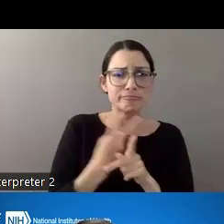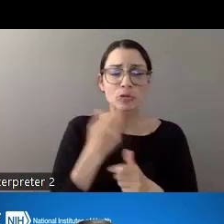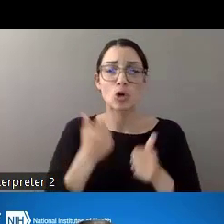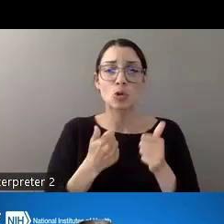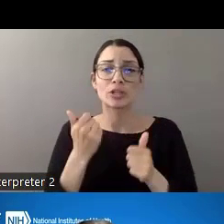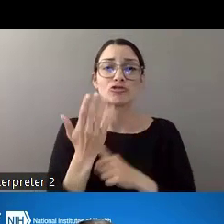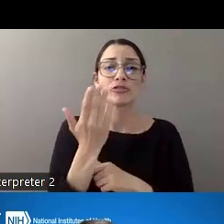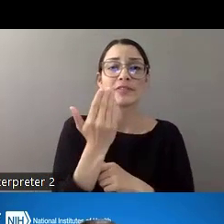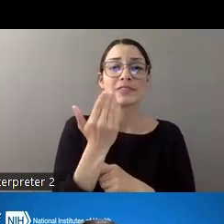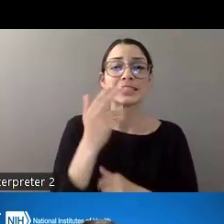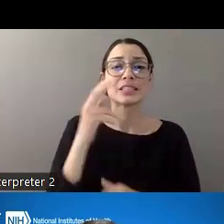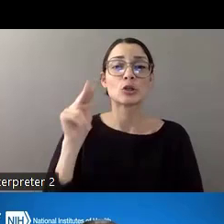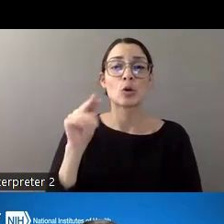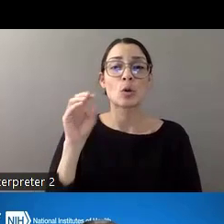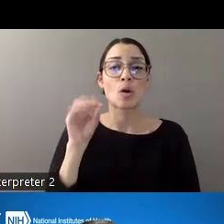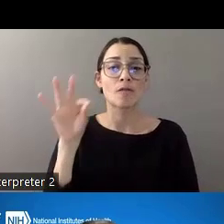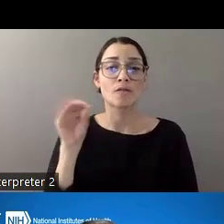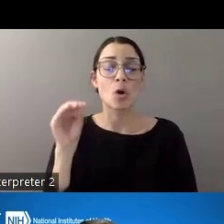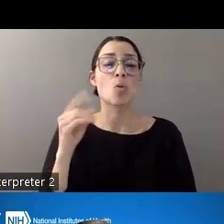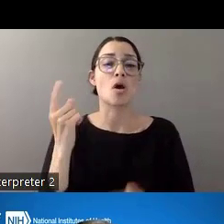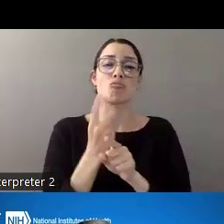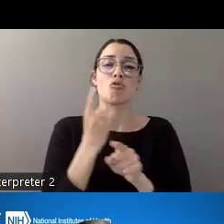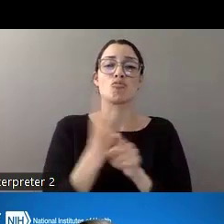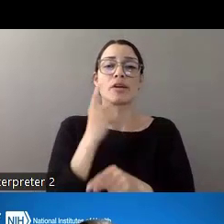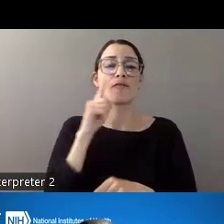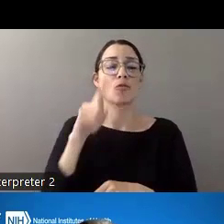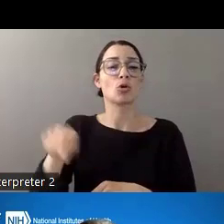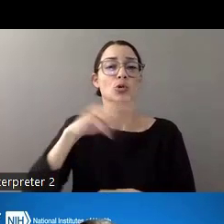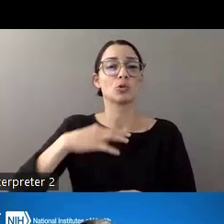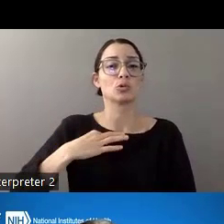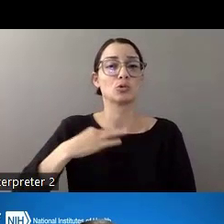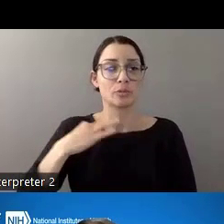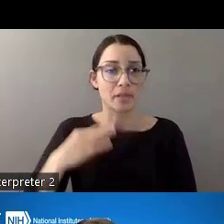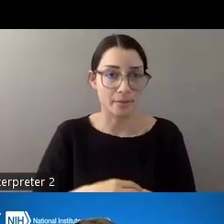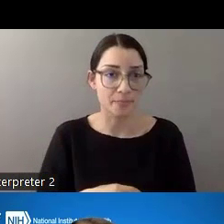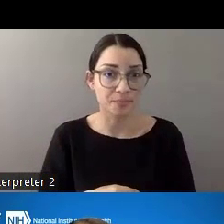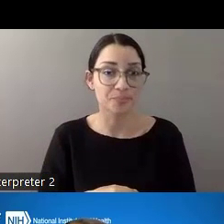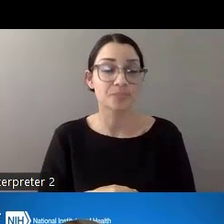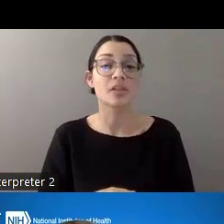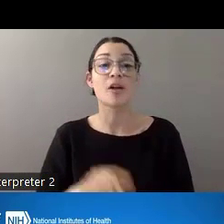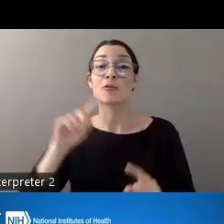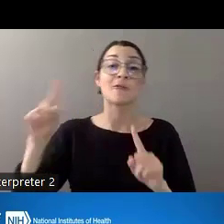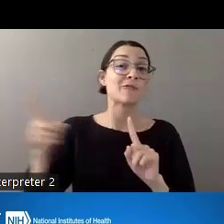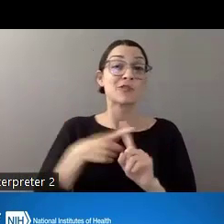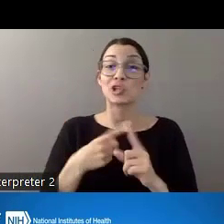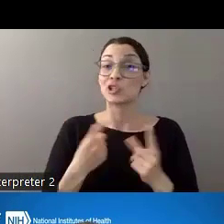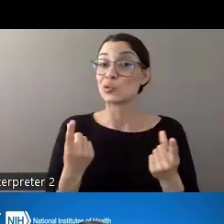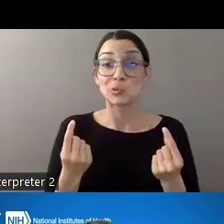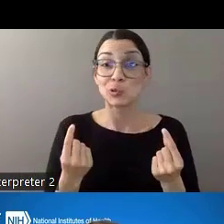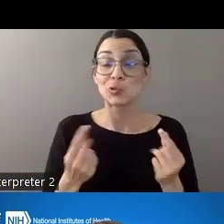is appropriate for you to apply for, and you're ready to put everything together. So, the first thing you want to do is read the NOFO carefully.